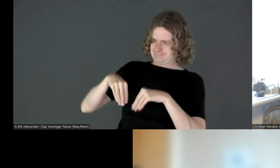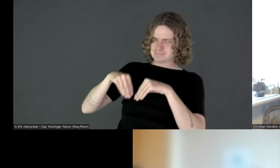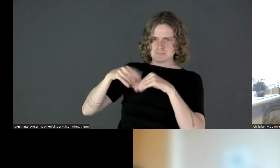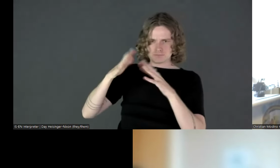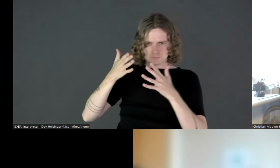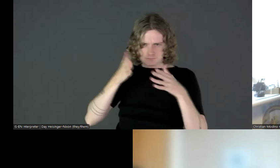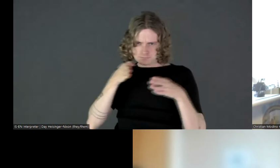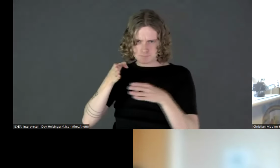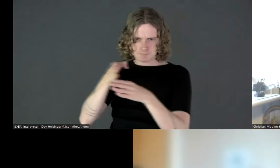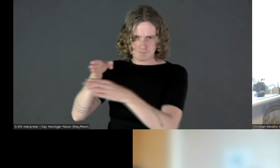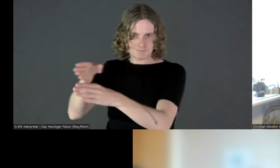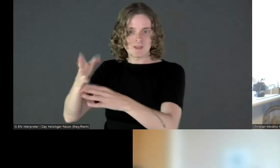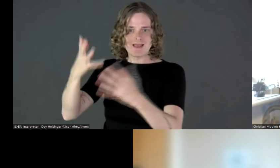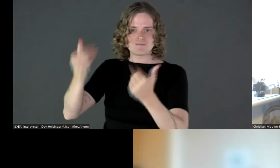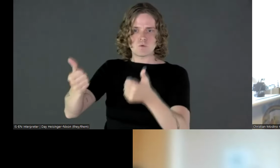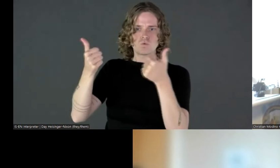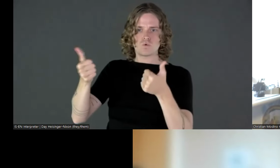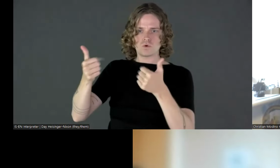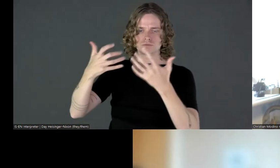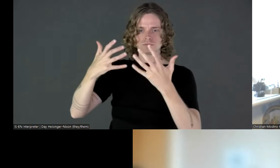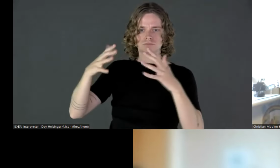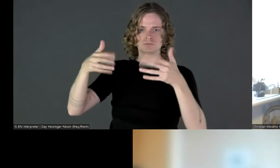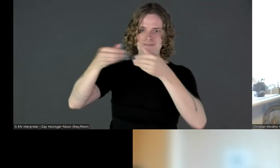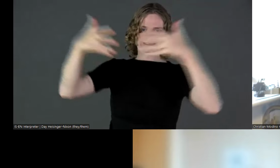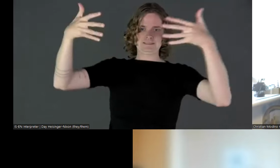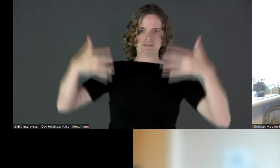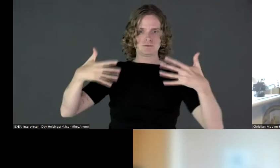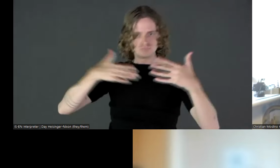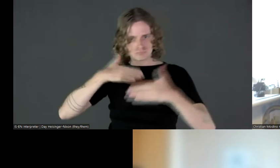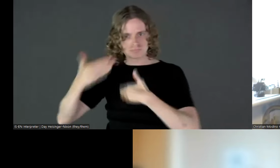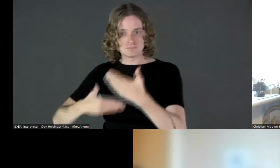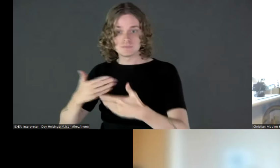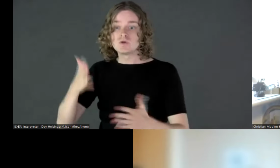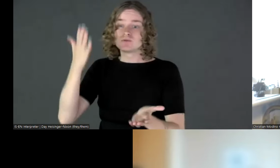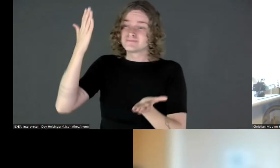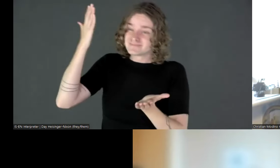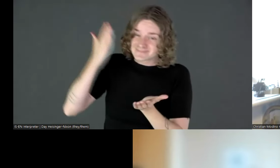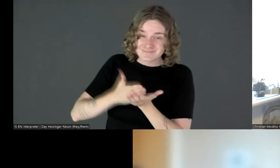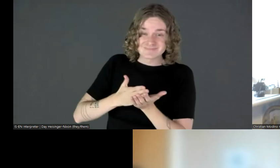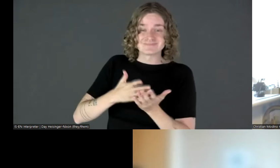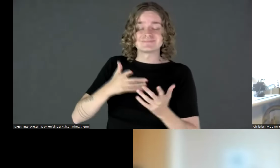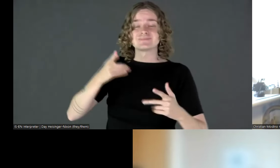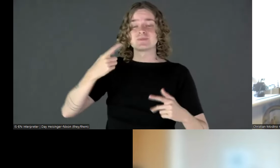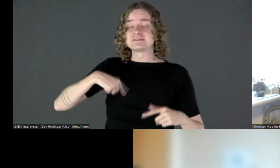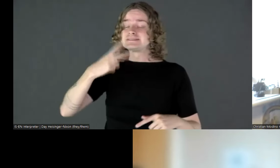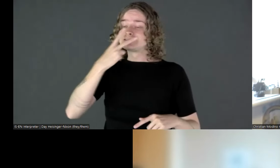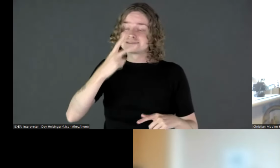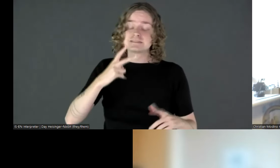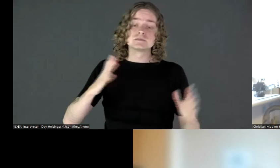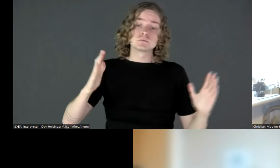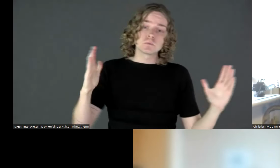small institution, there was no really data to see where those people were, where we could help them.